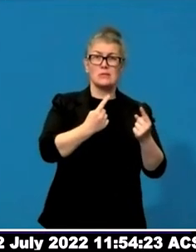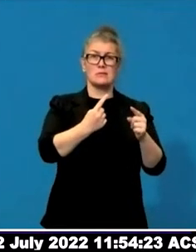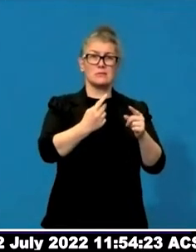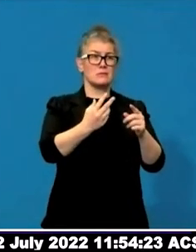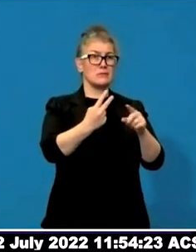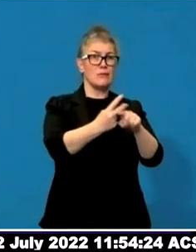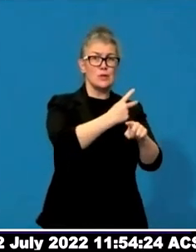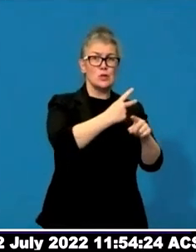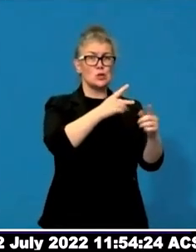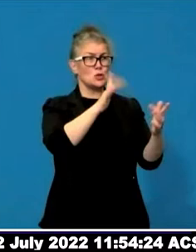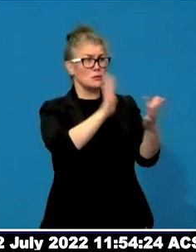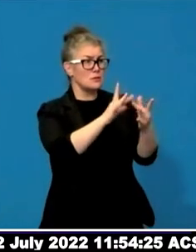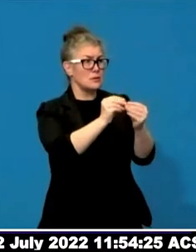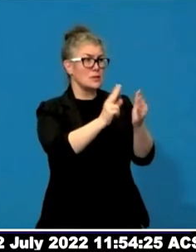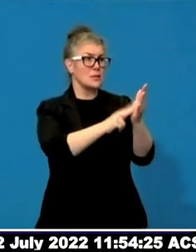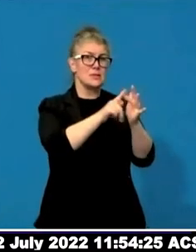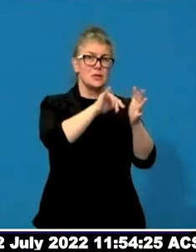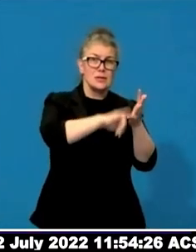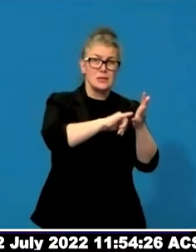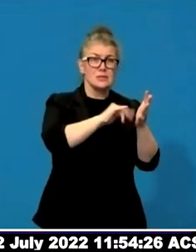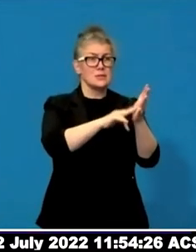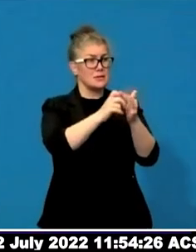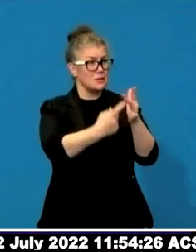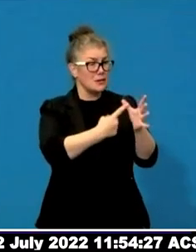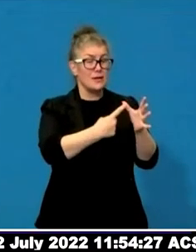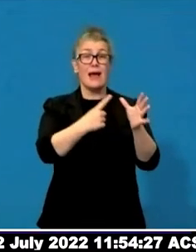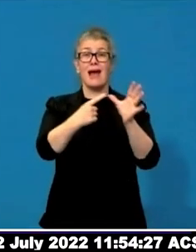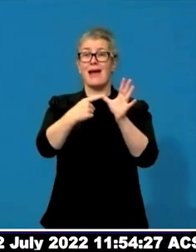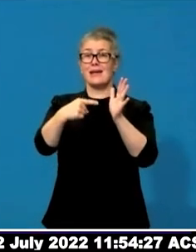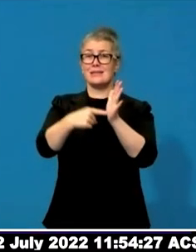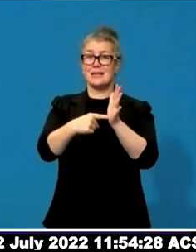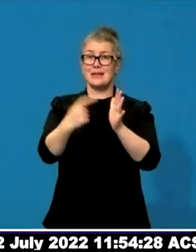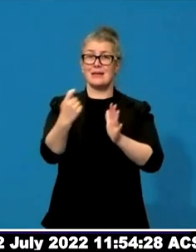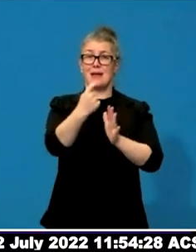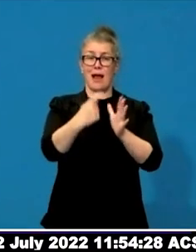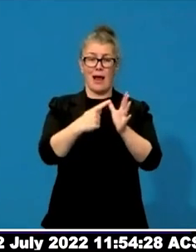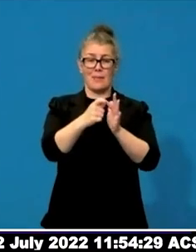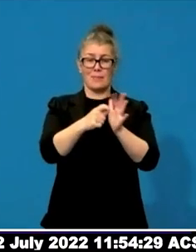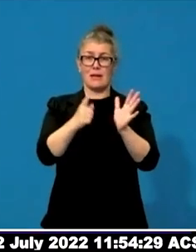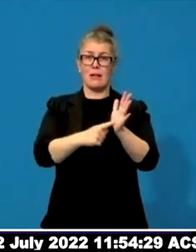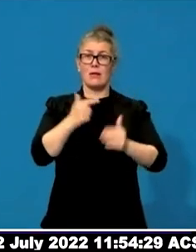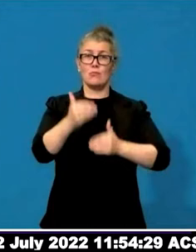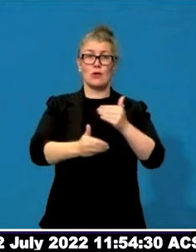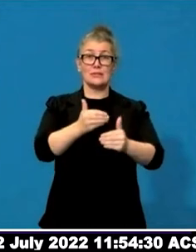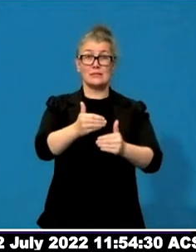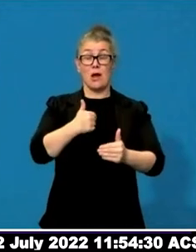The AAT appeals process - and I'm really glad that you asked that question -